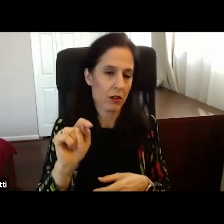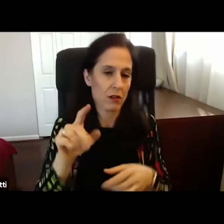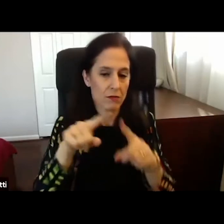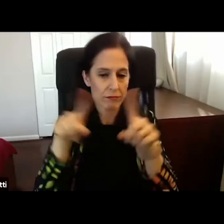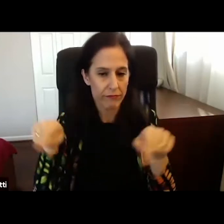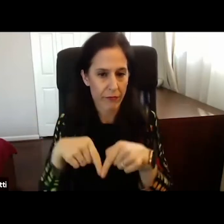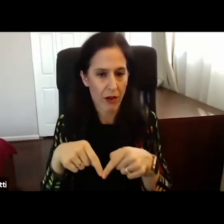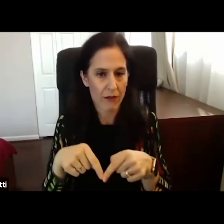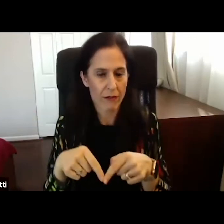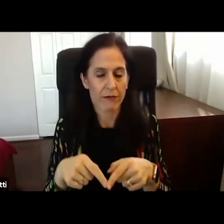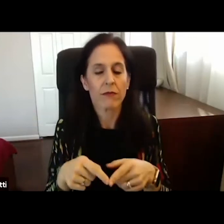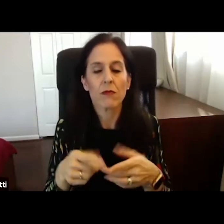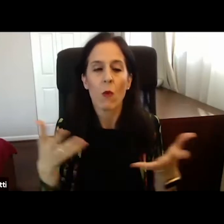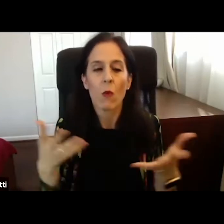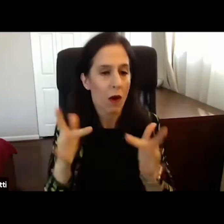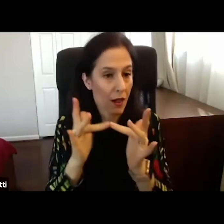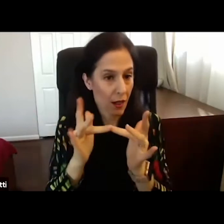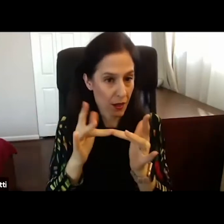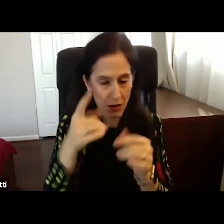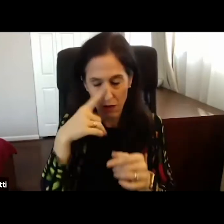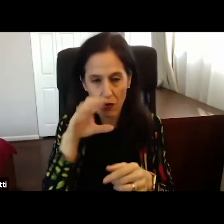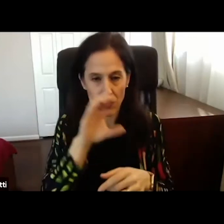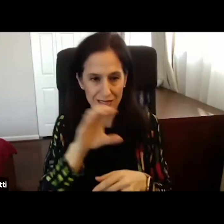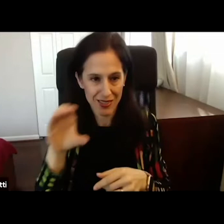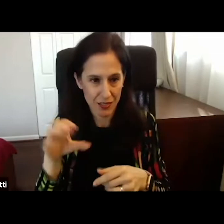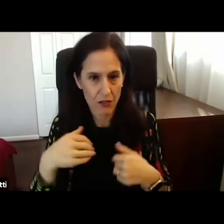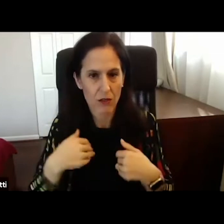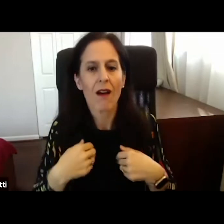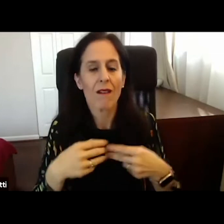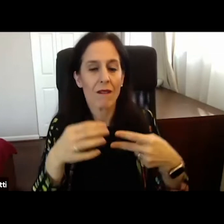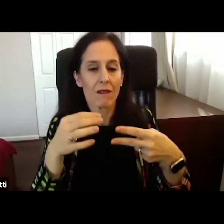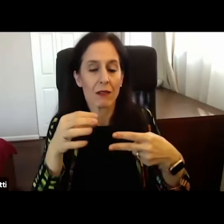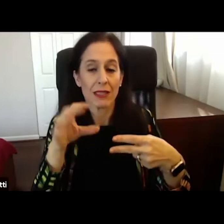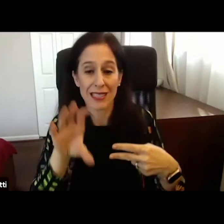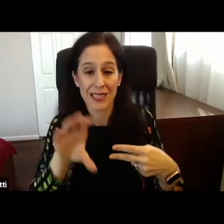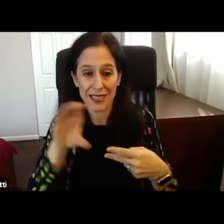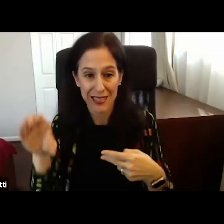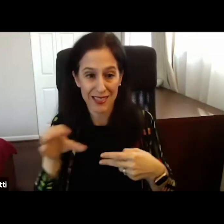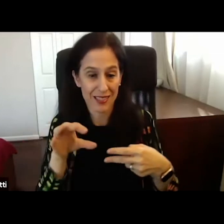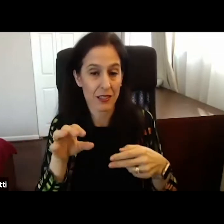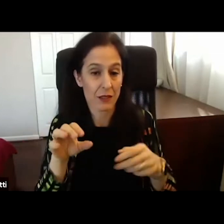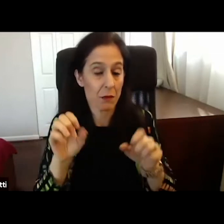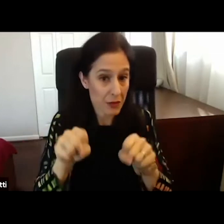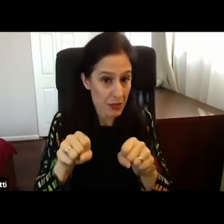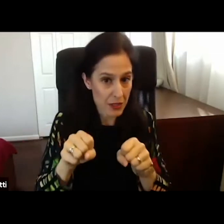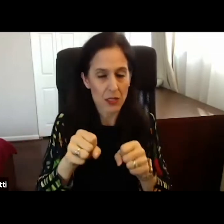and i also just put in the chat the link for the captioning